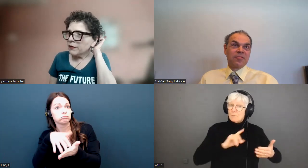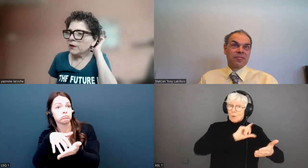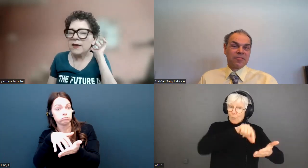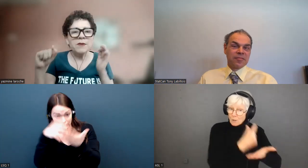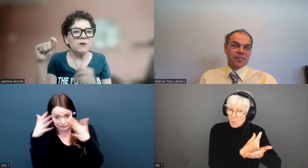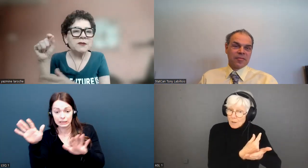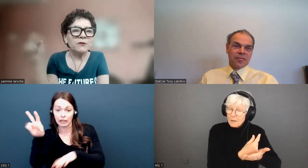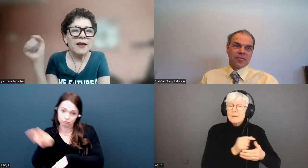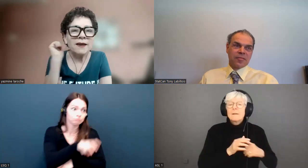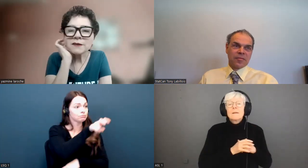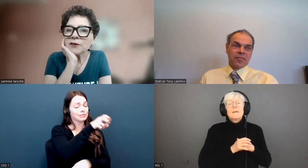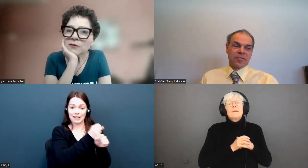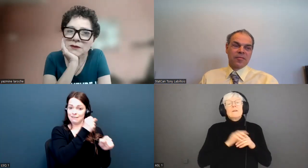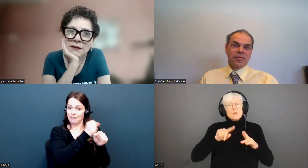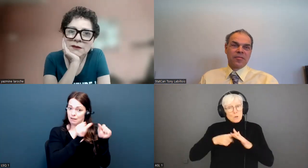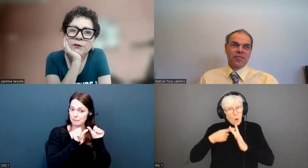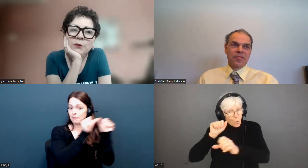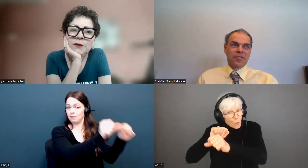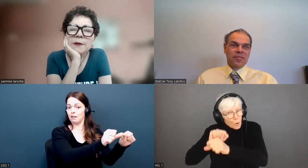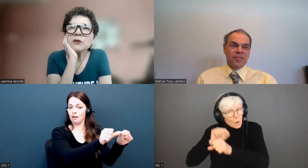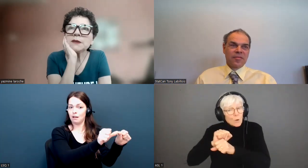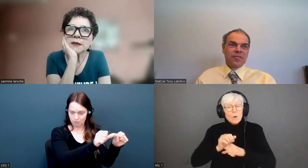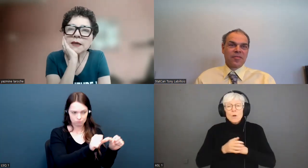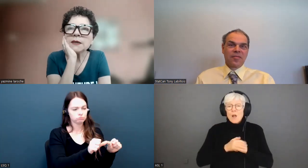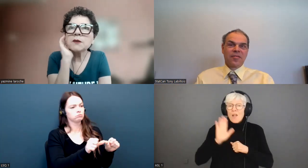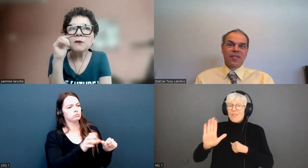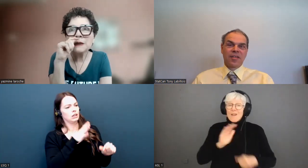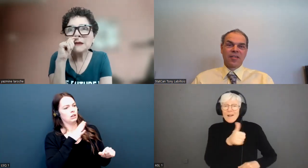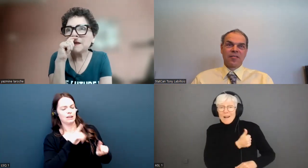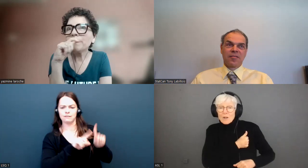they're coming with different attitudes and different perceptions and I think so there